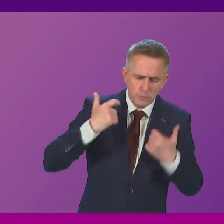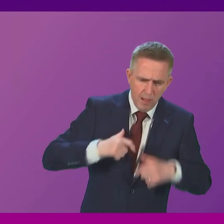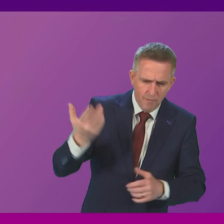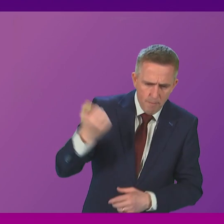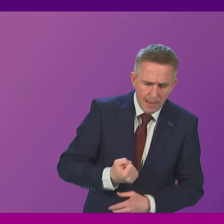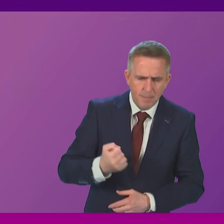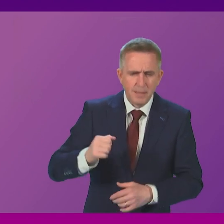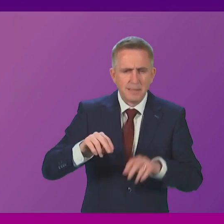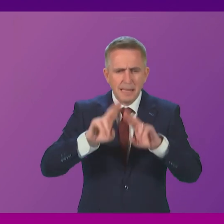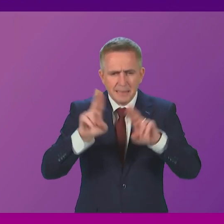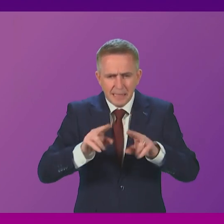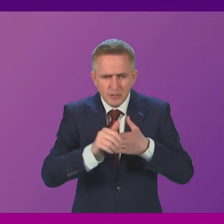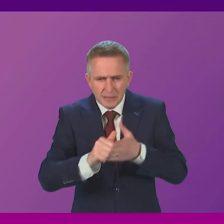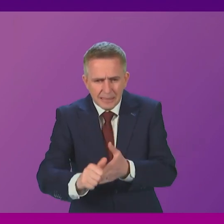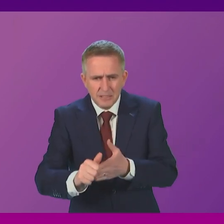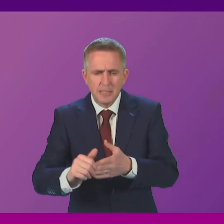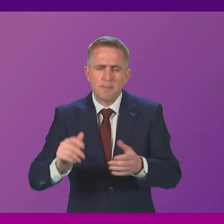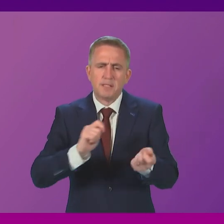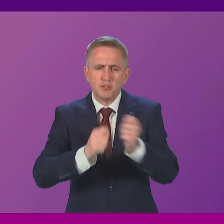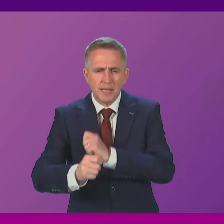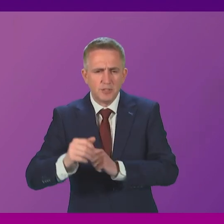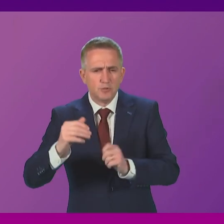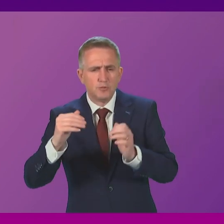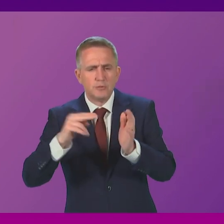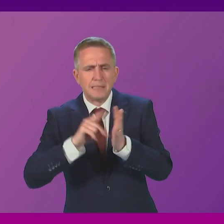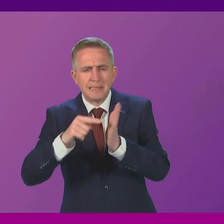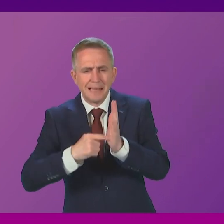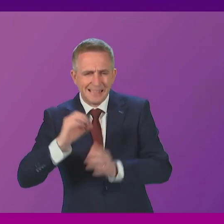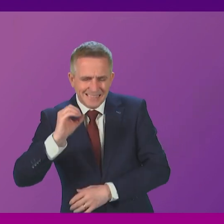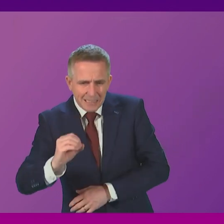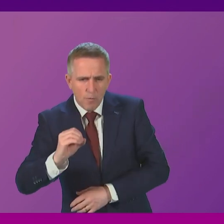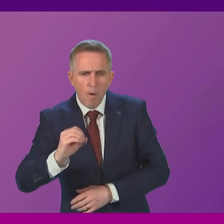leadership on the transition to net zero and their championing of equality.